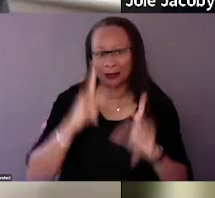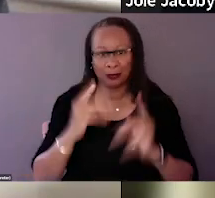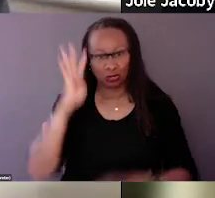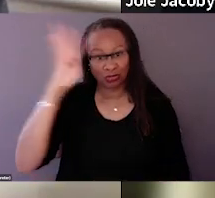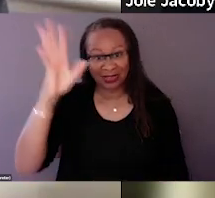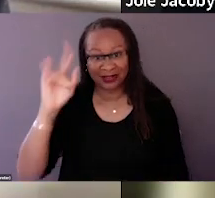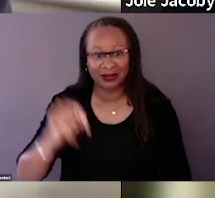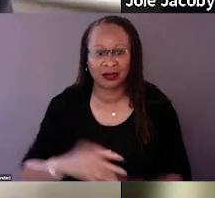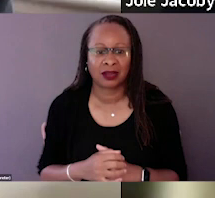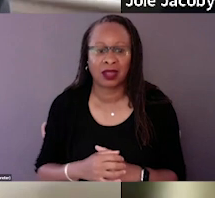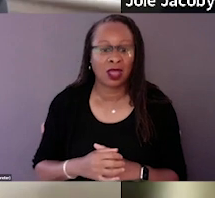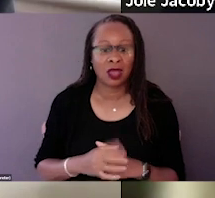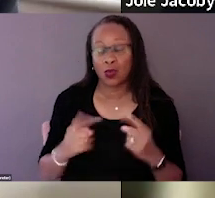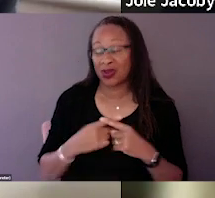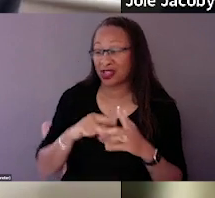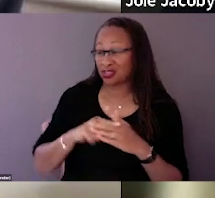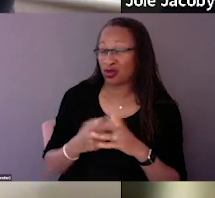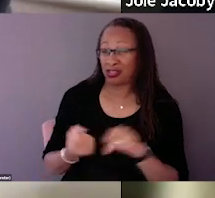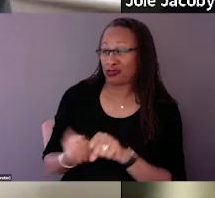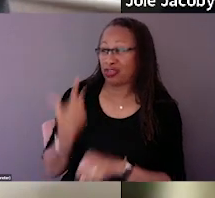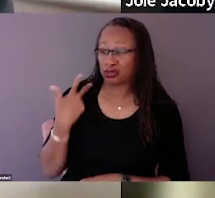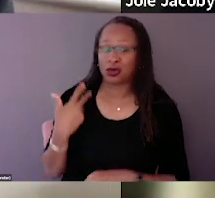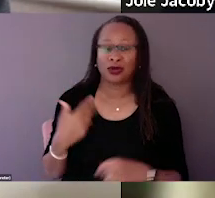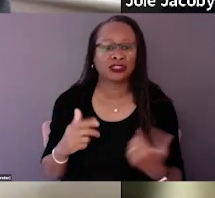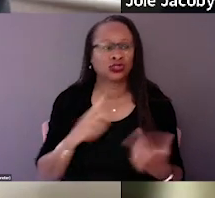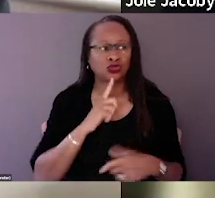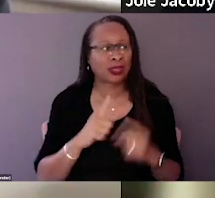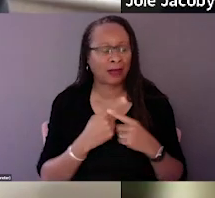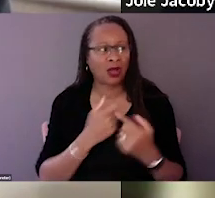three years ago, my feeling was just loving Black Twitter and seeing all of that.